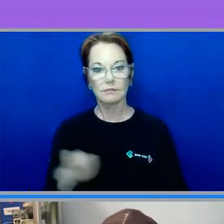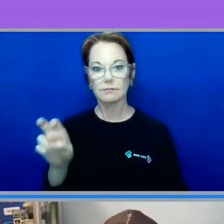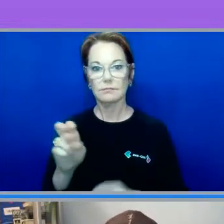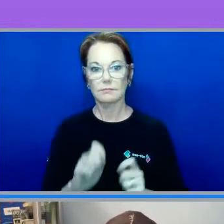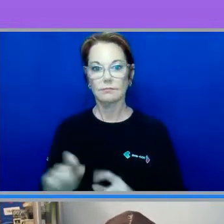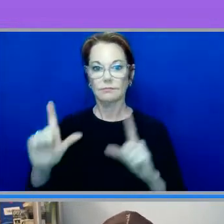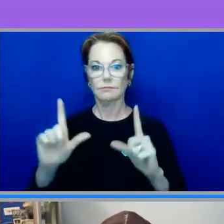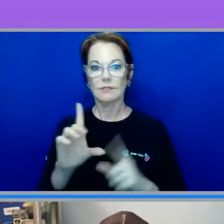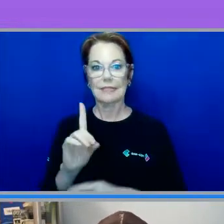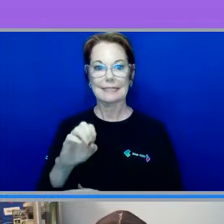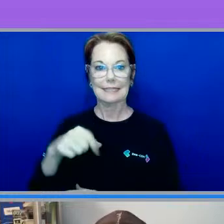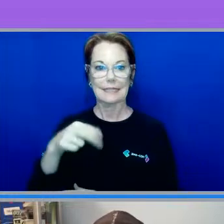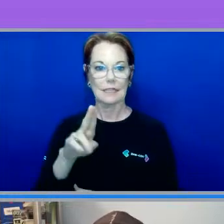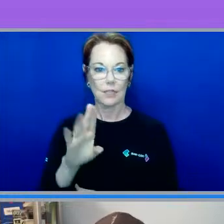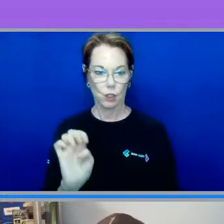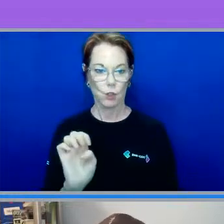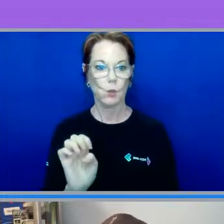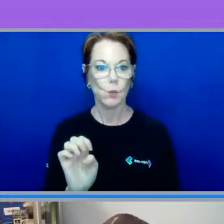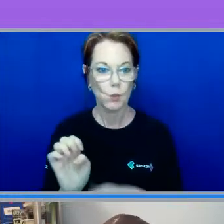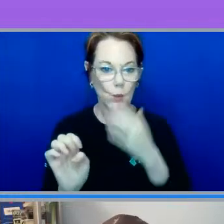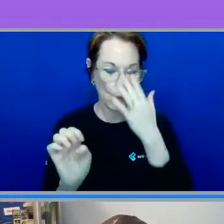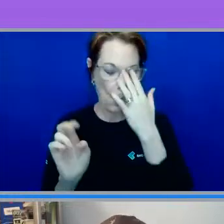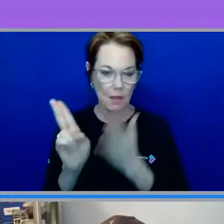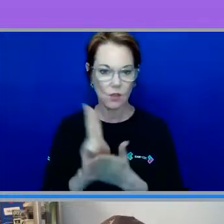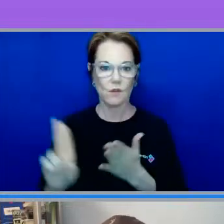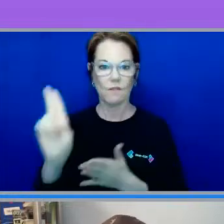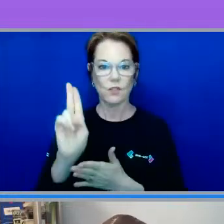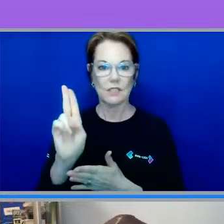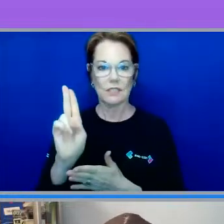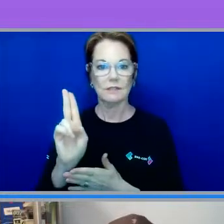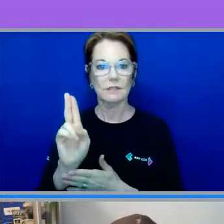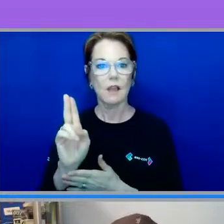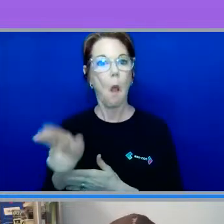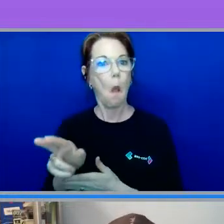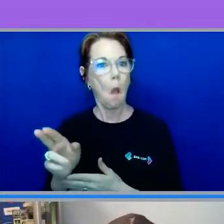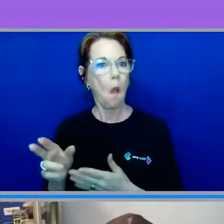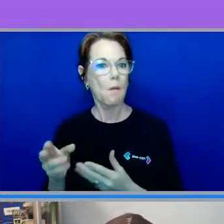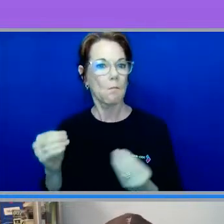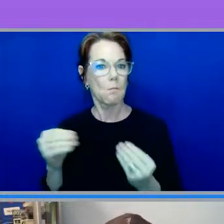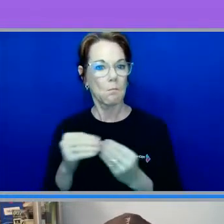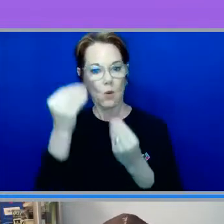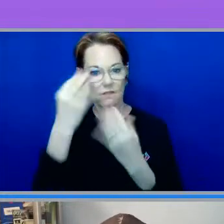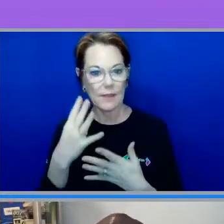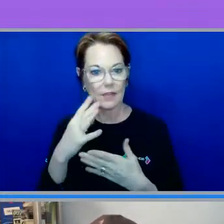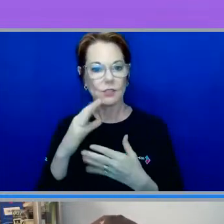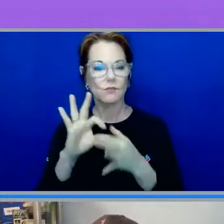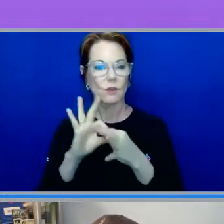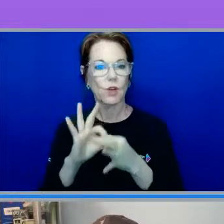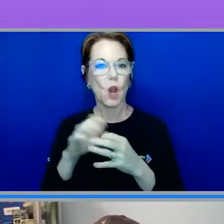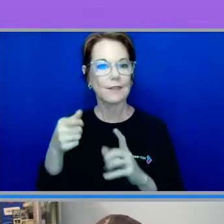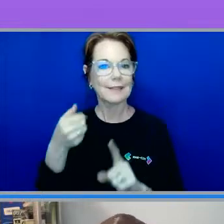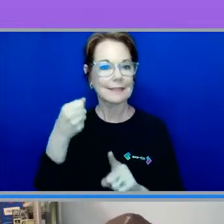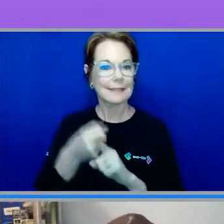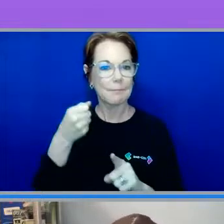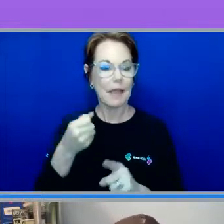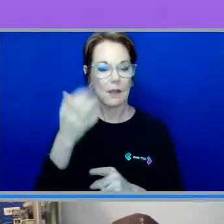Deque University page, which gives me a lot more information